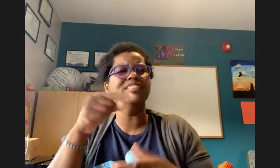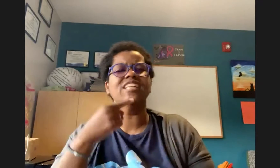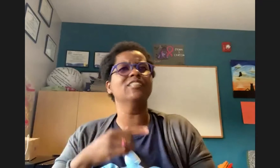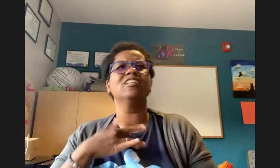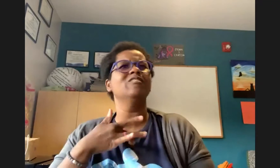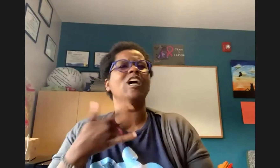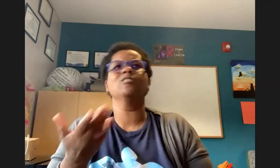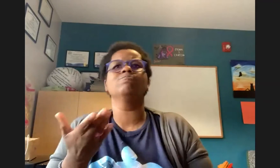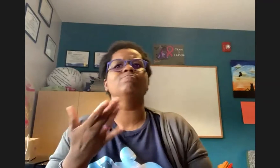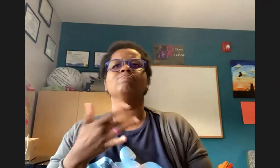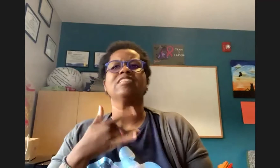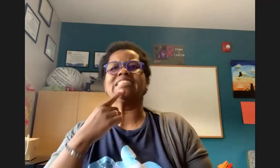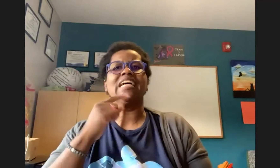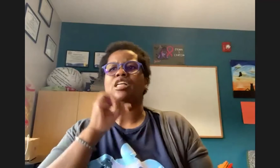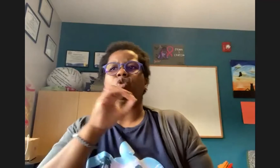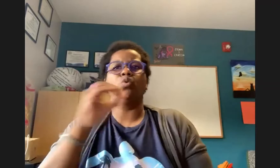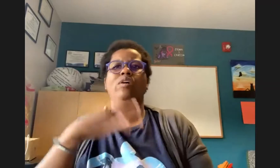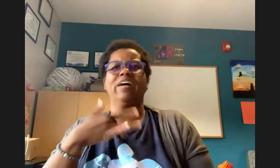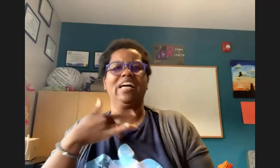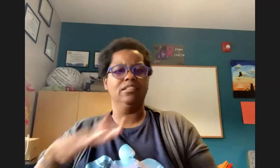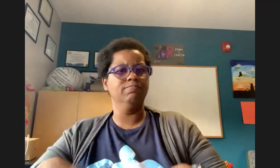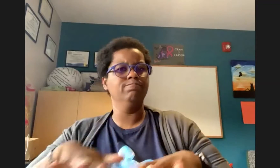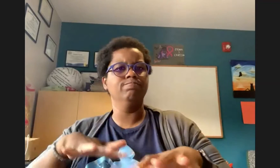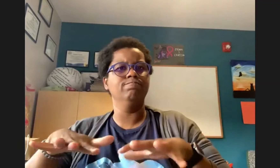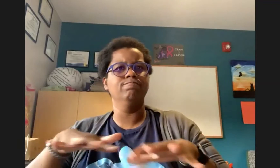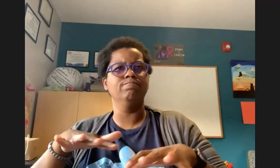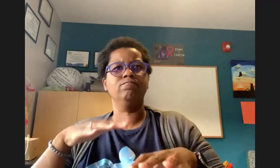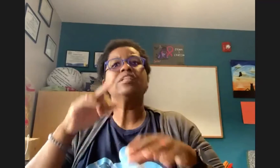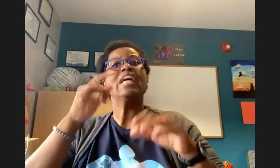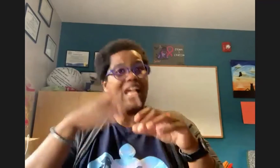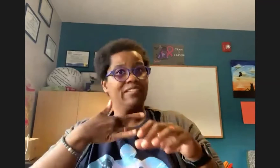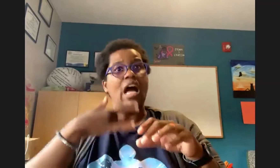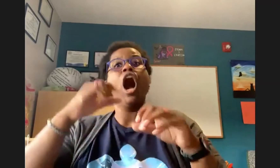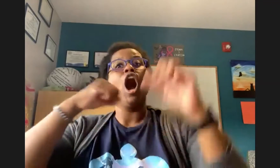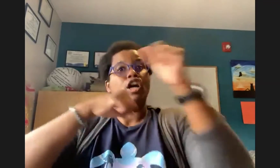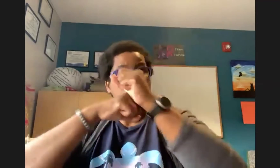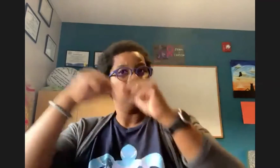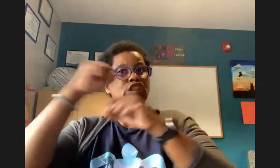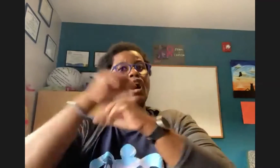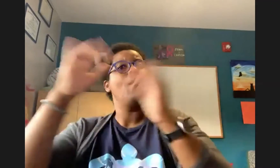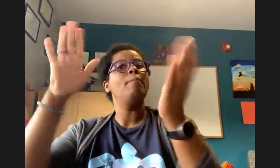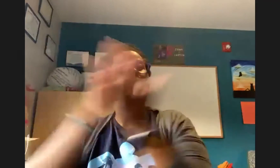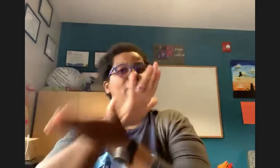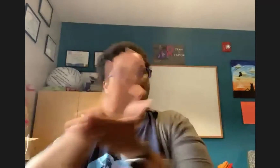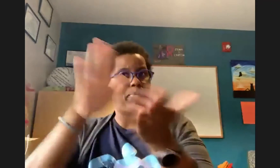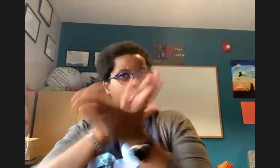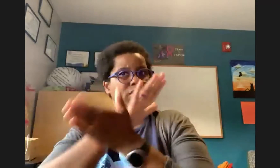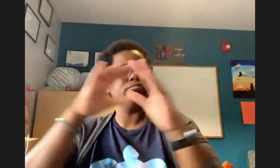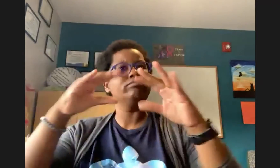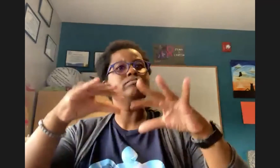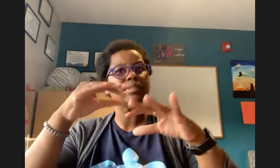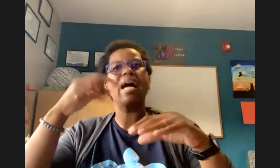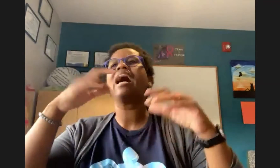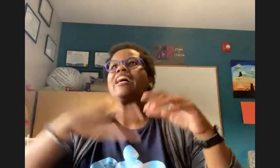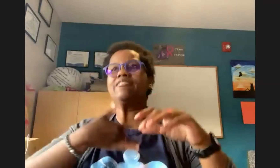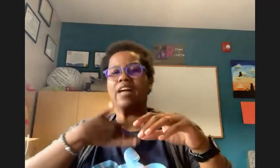and I would give them paints when we did these art therapy sessions. And a few of them said they can't feel anything.